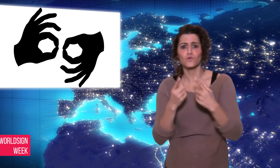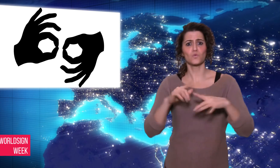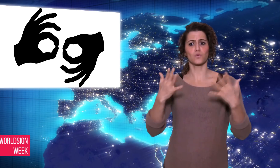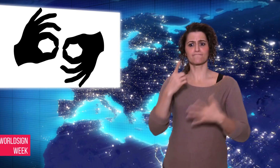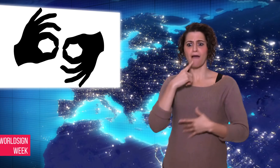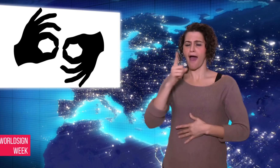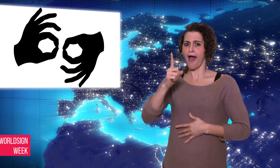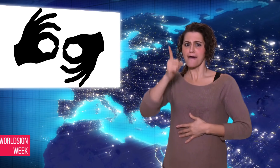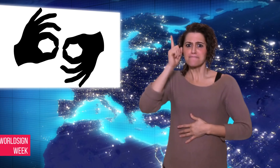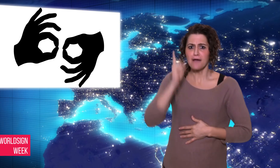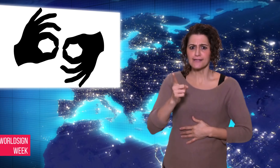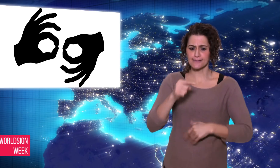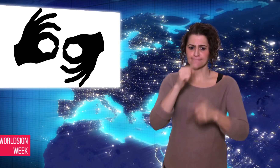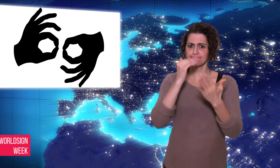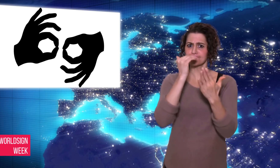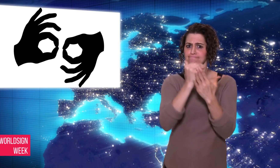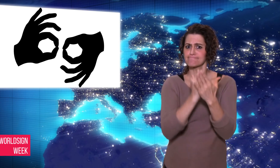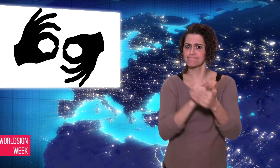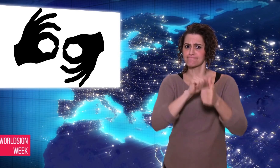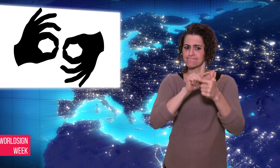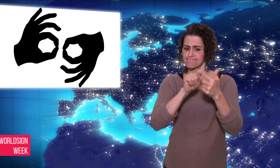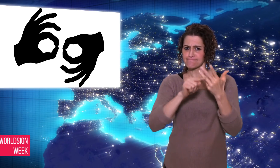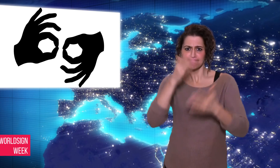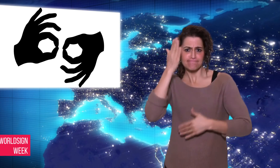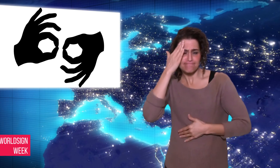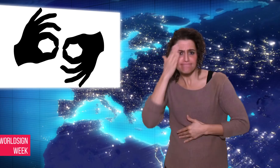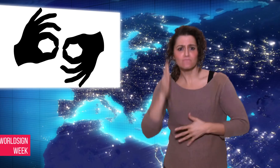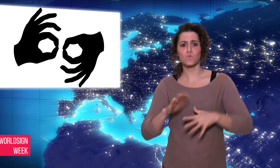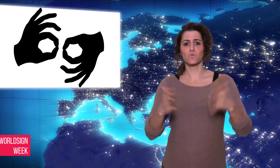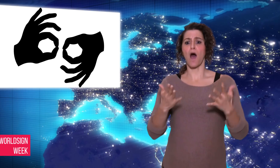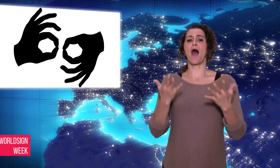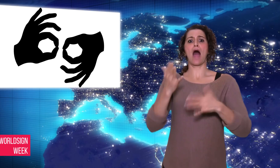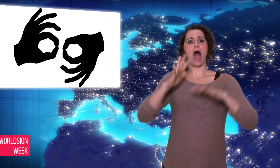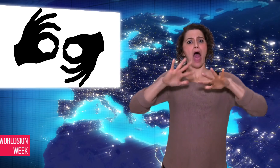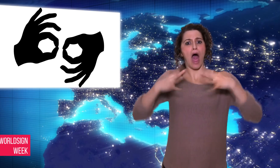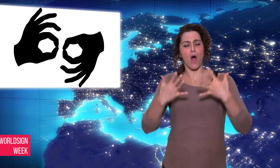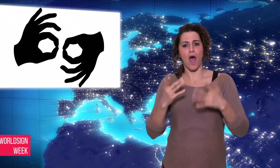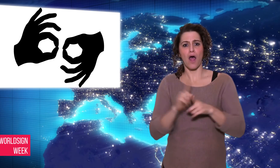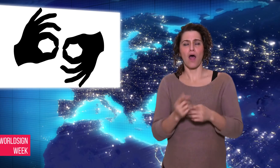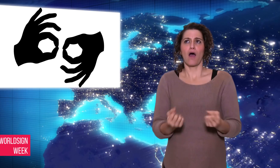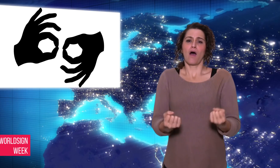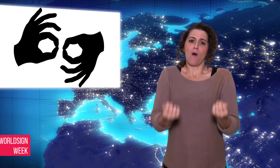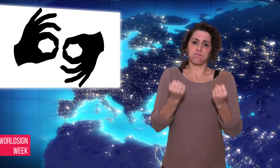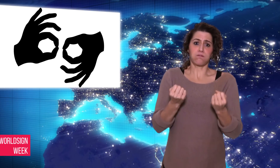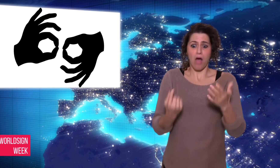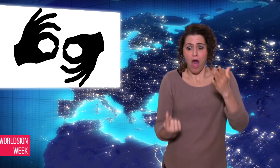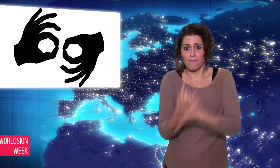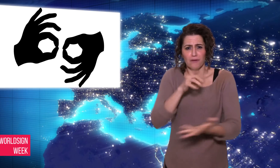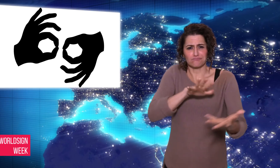that sends an audible tone and it